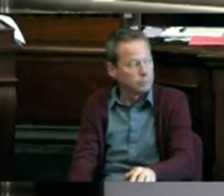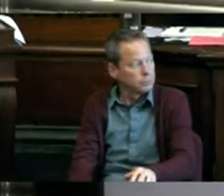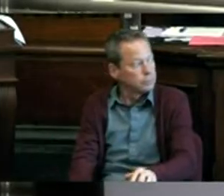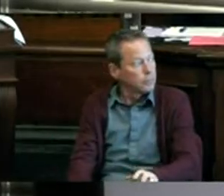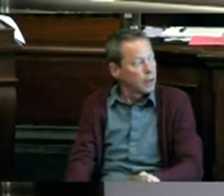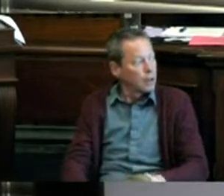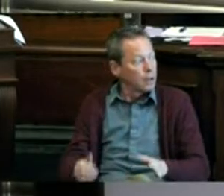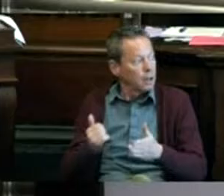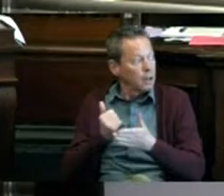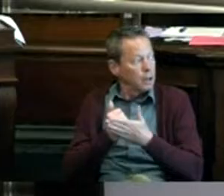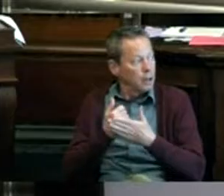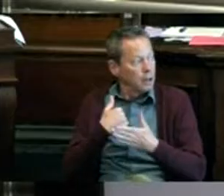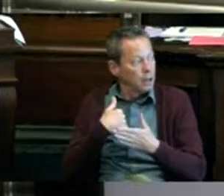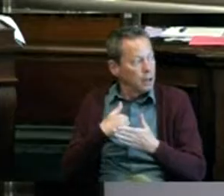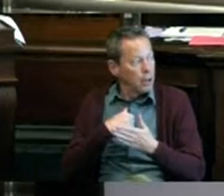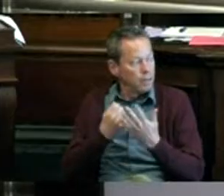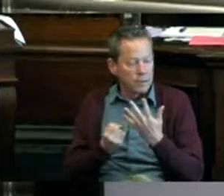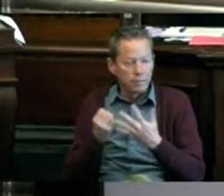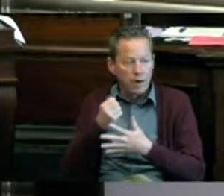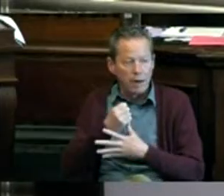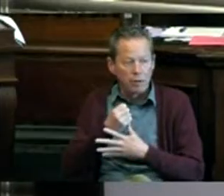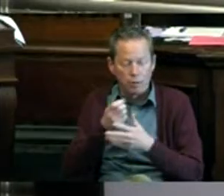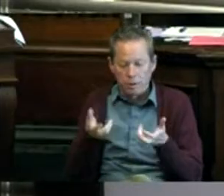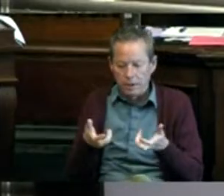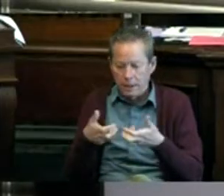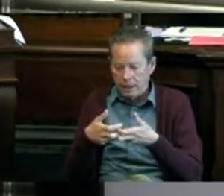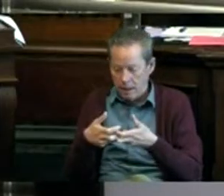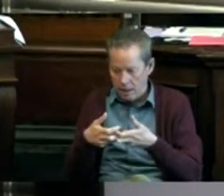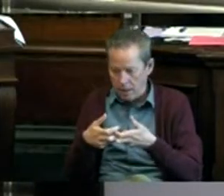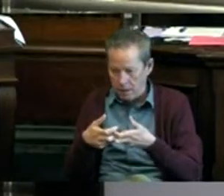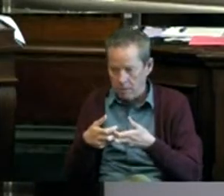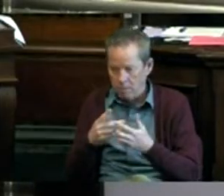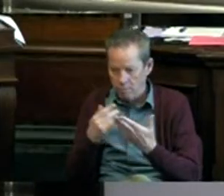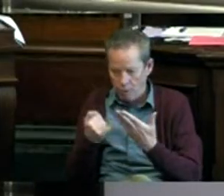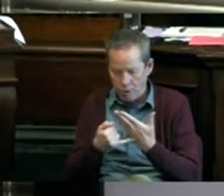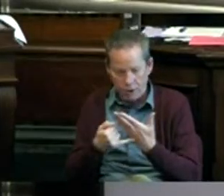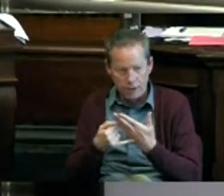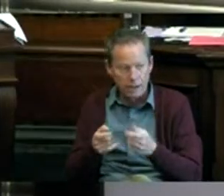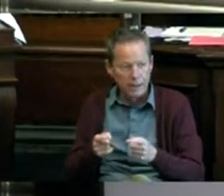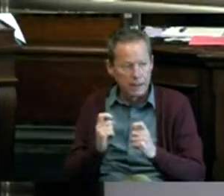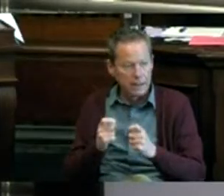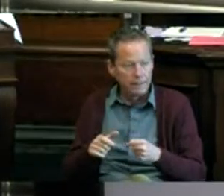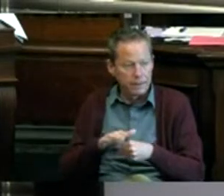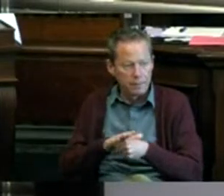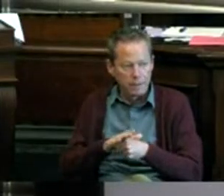can I help keep that project on